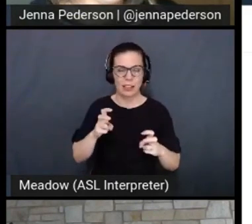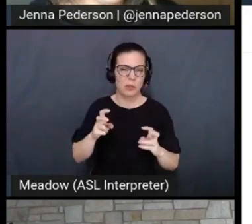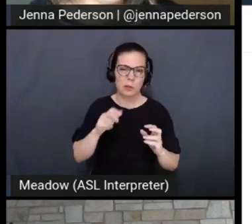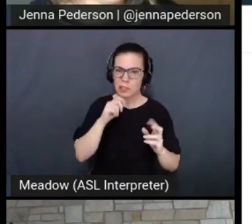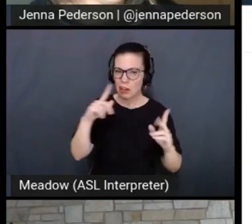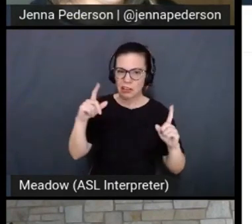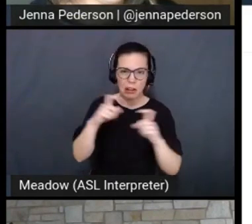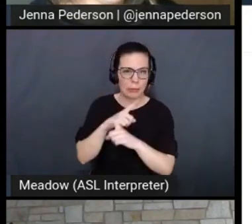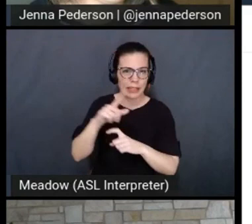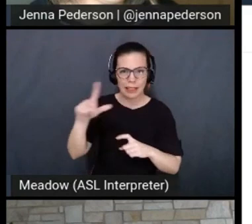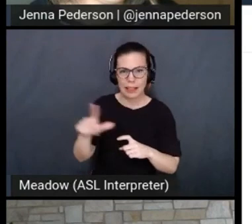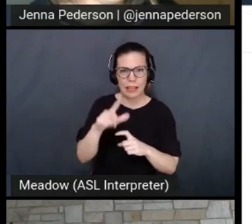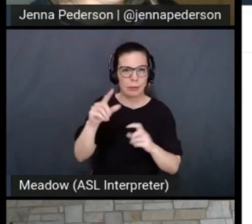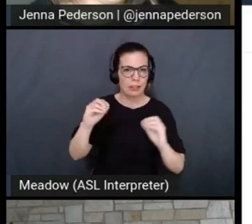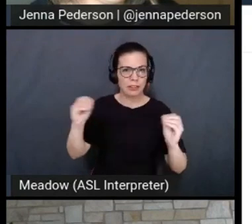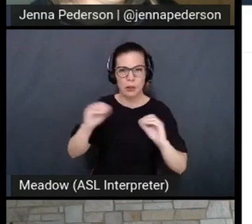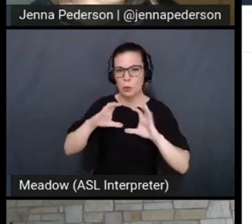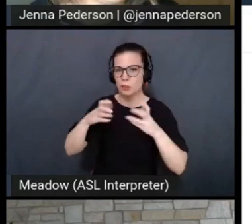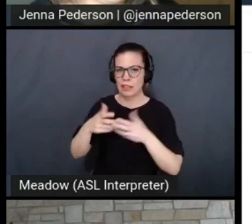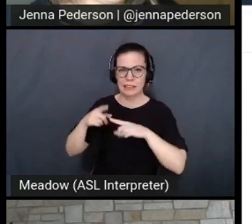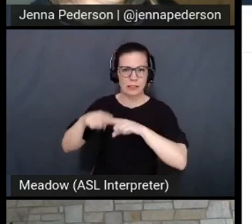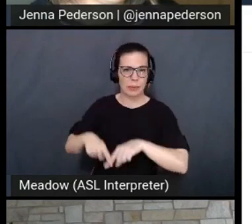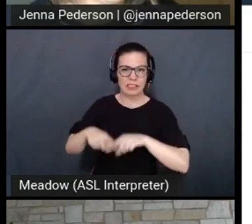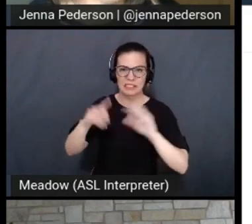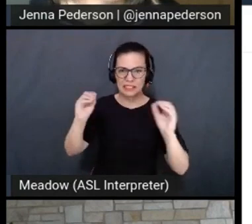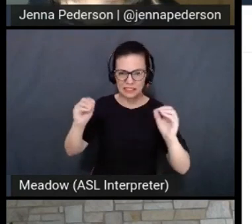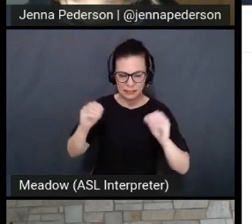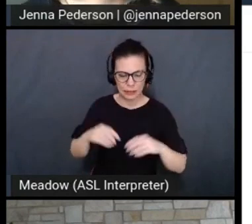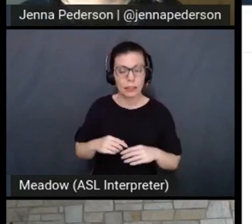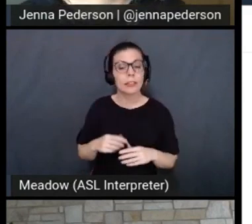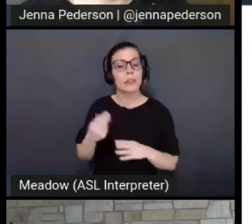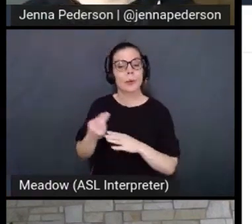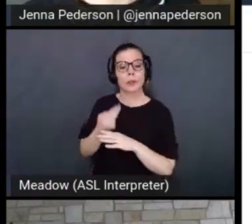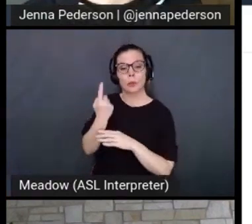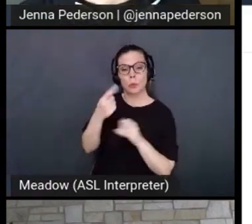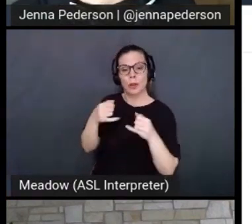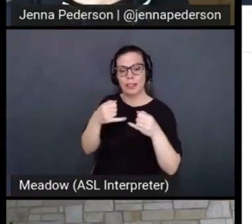or class dependencies at all. And then I just use this one line, which was very simple.